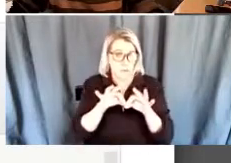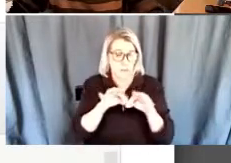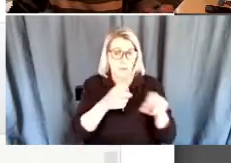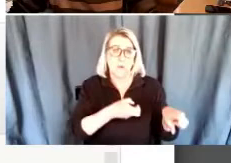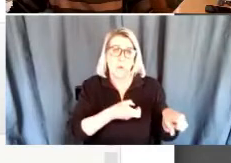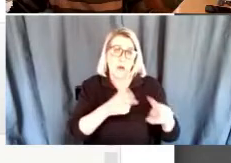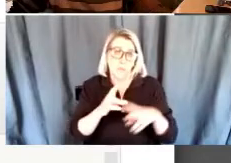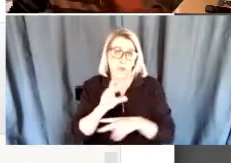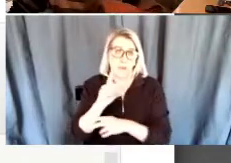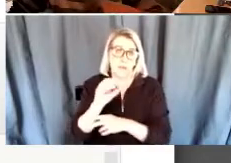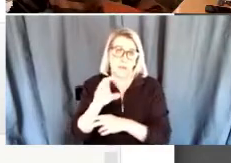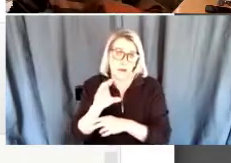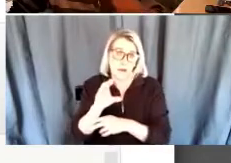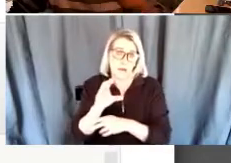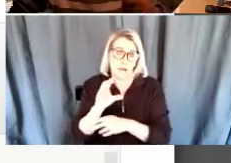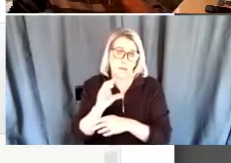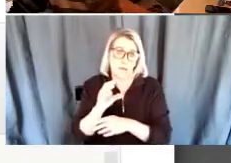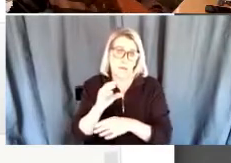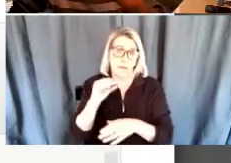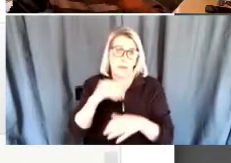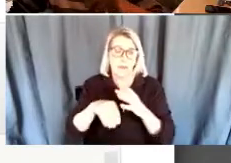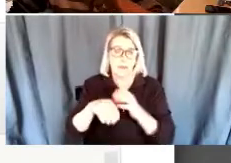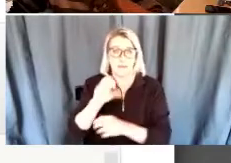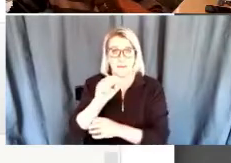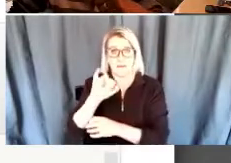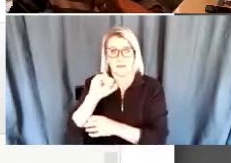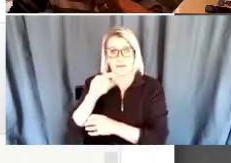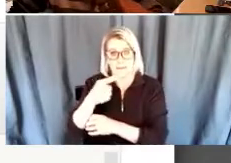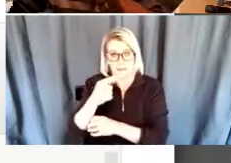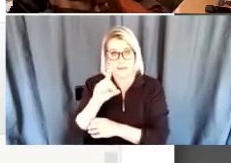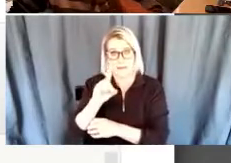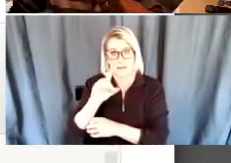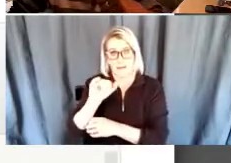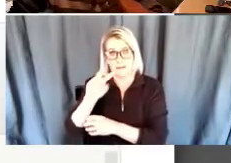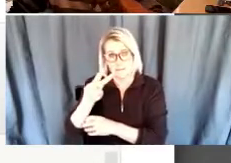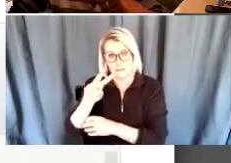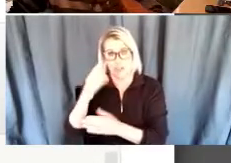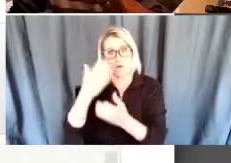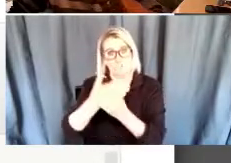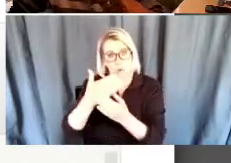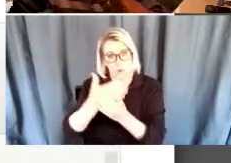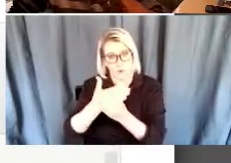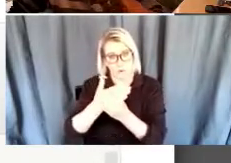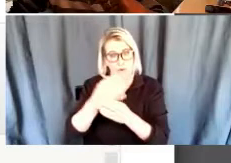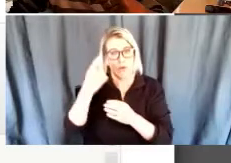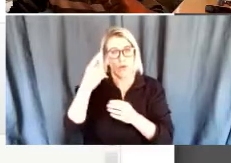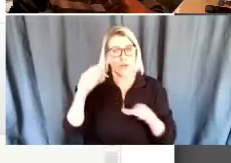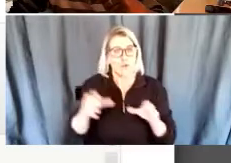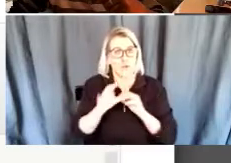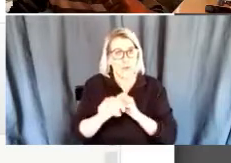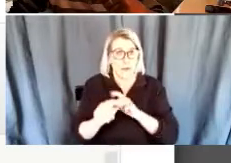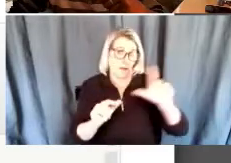within your SIG or division folder. To do that, on the left side you see the directory